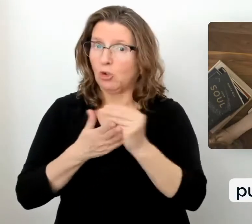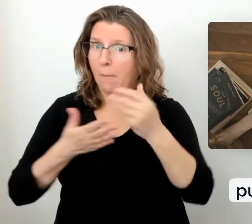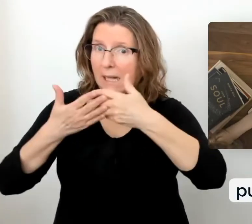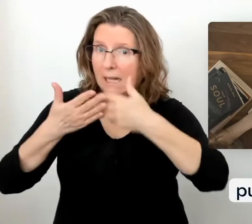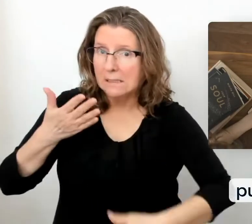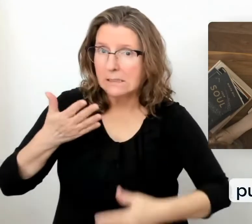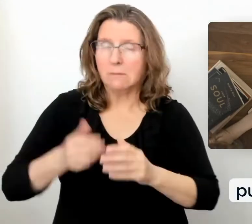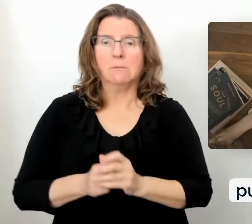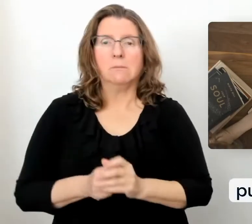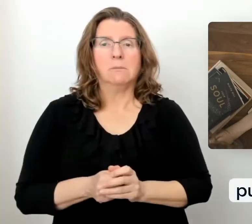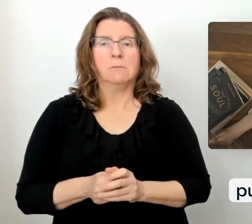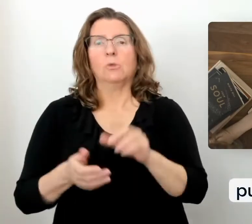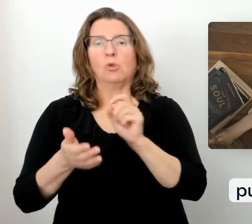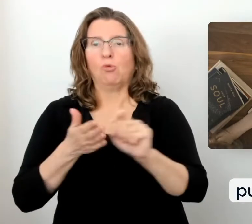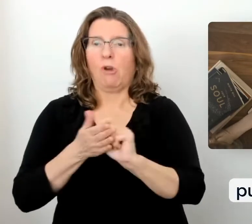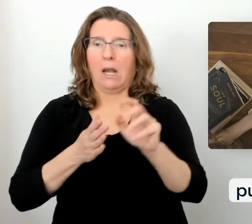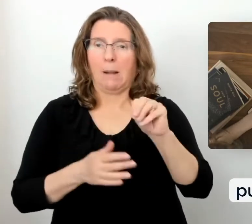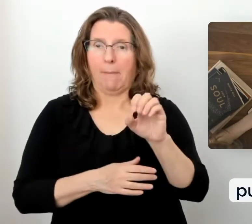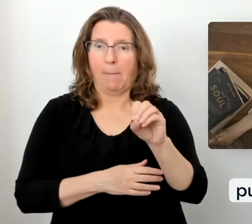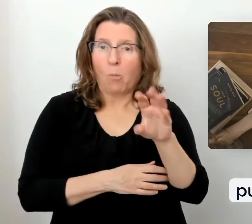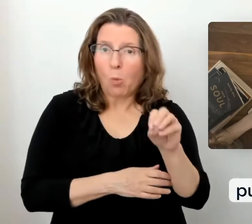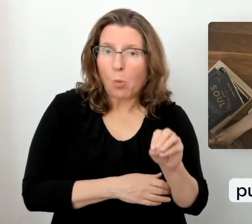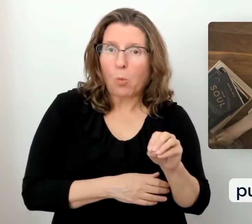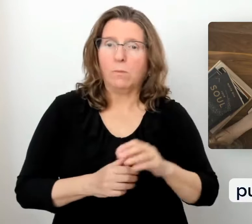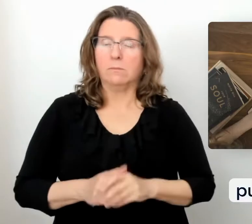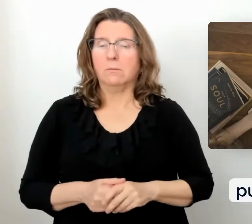You could be writing a shopping list. Maybe you need to write a memo.